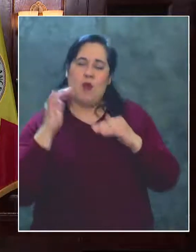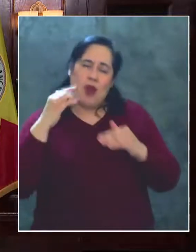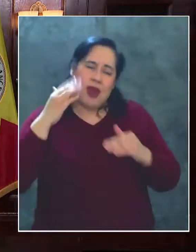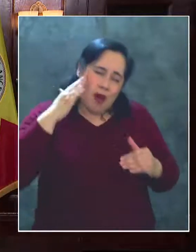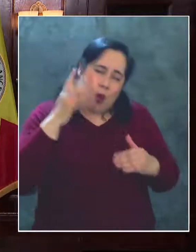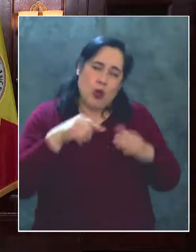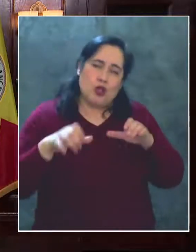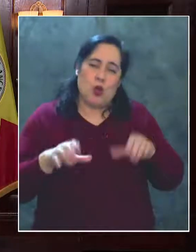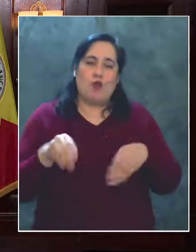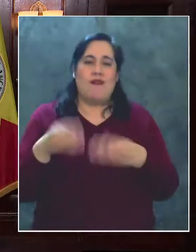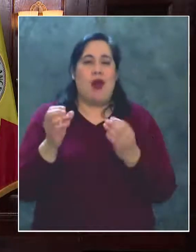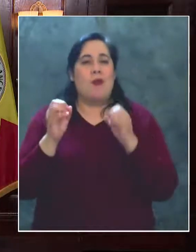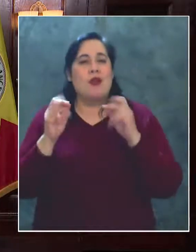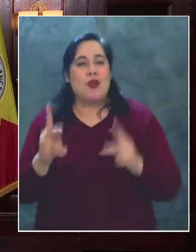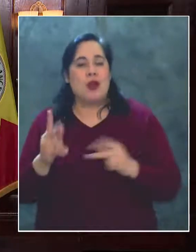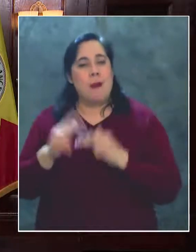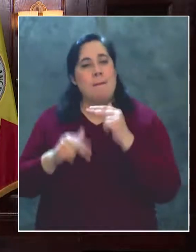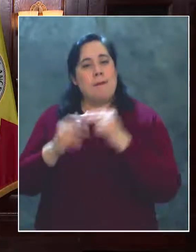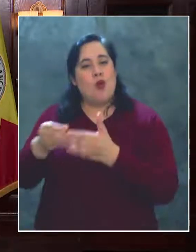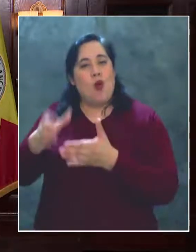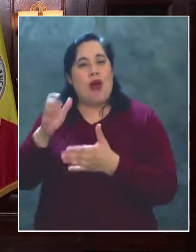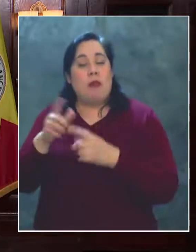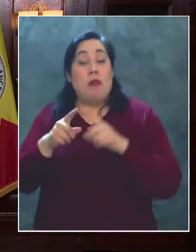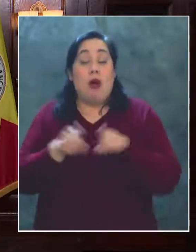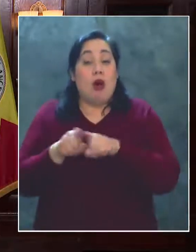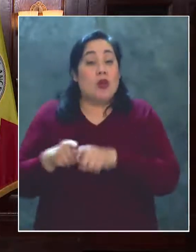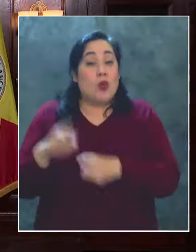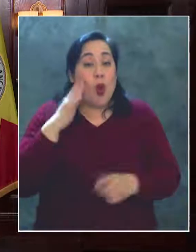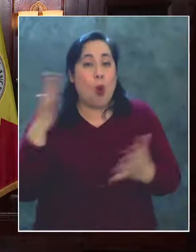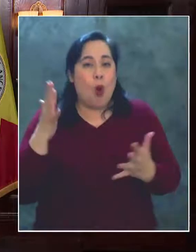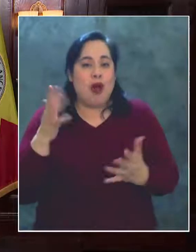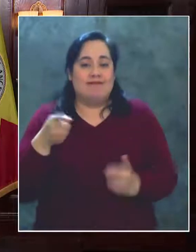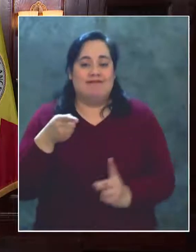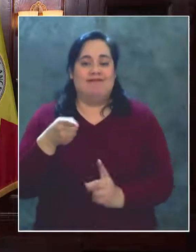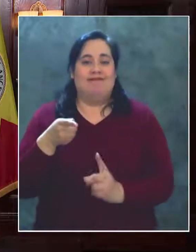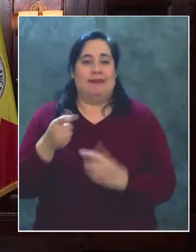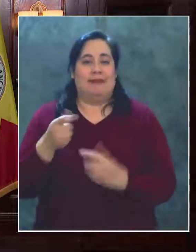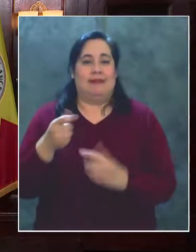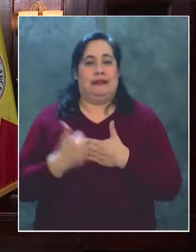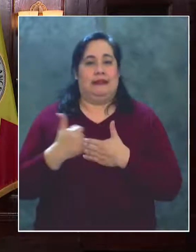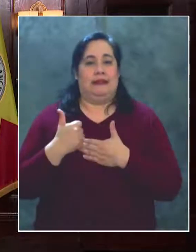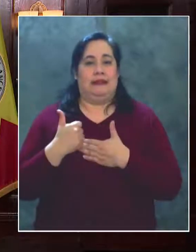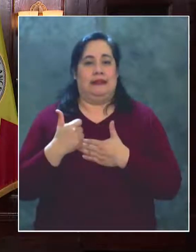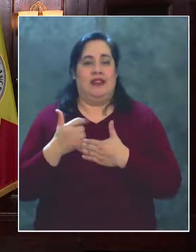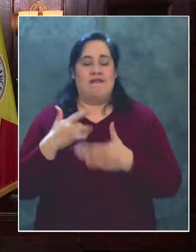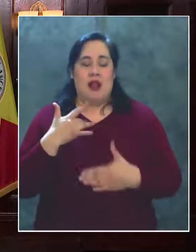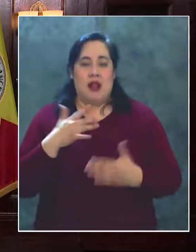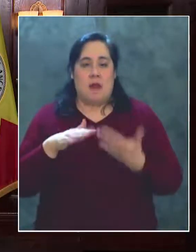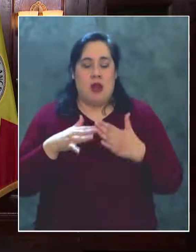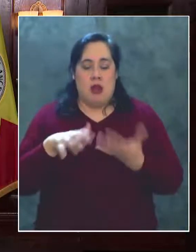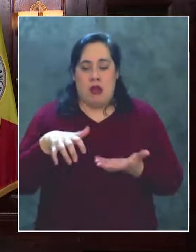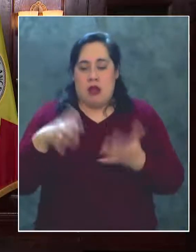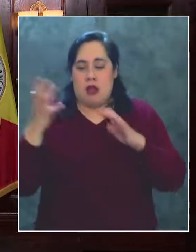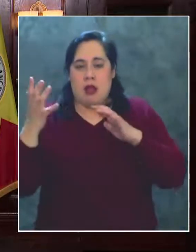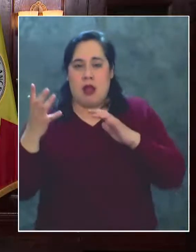CLOTHING SHOP AND SWEEPING UP HAIR. COMMUNITY CHATTERS, FORTUNES